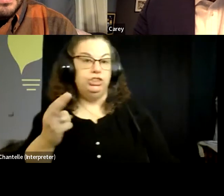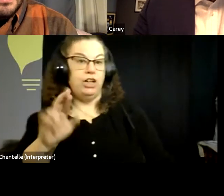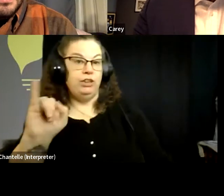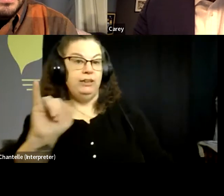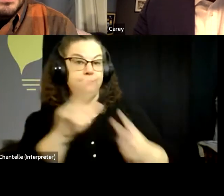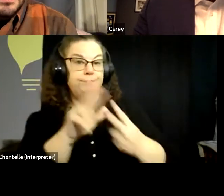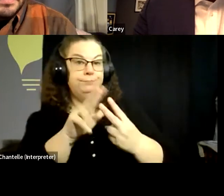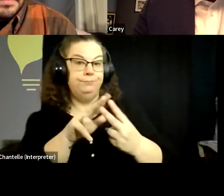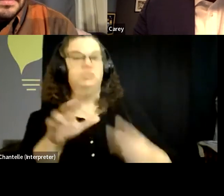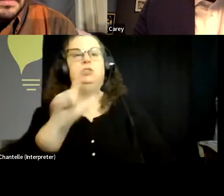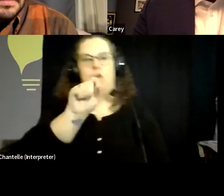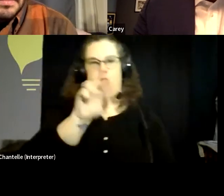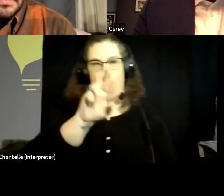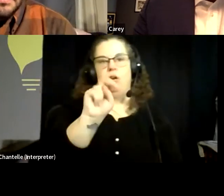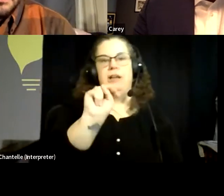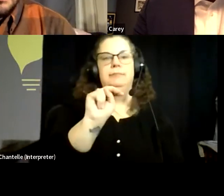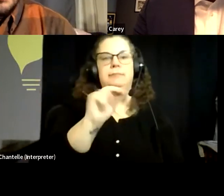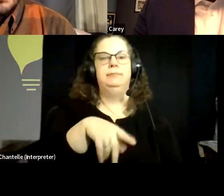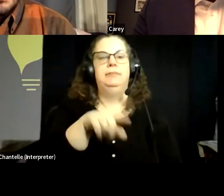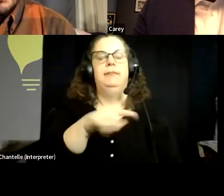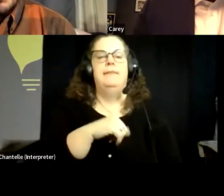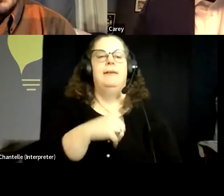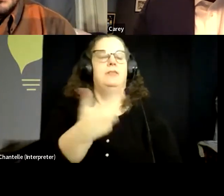Lauren: Obviously